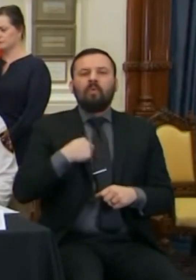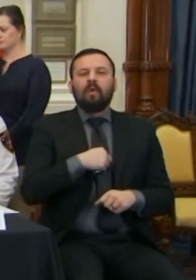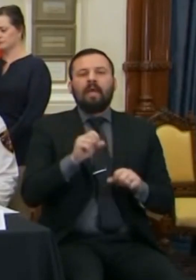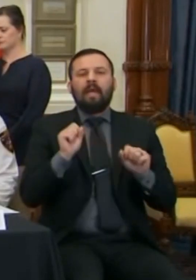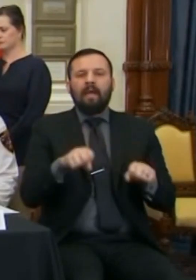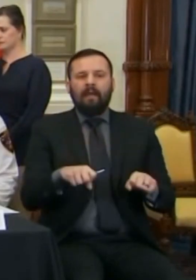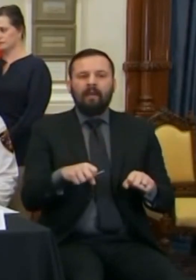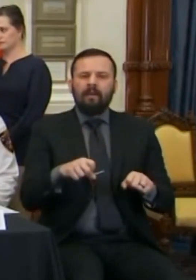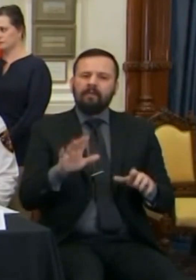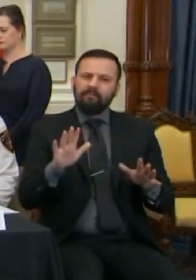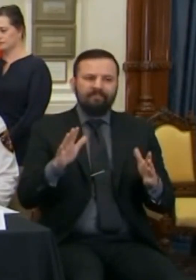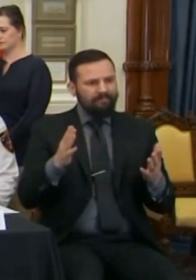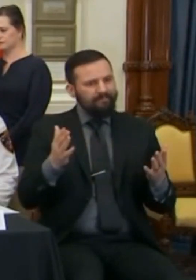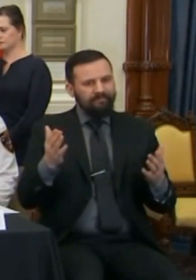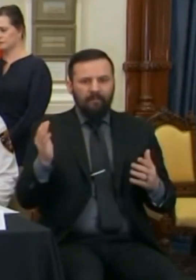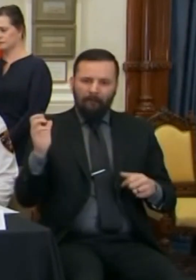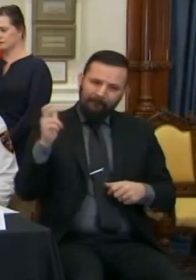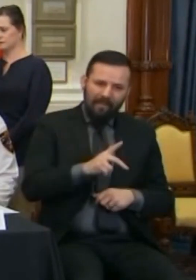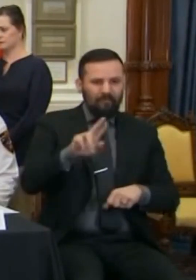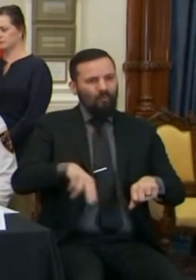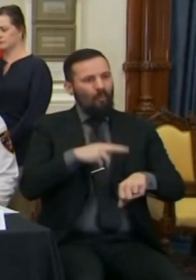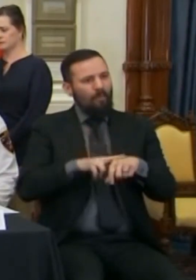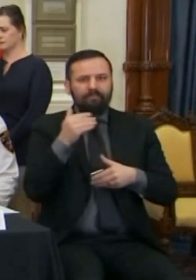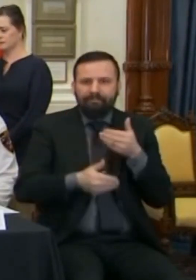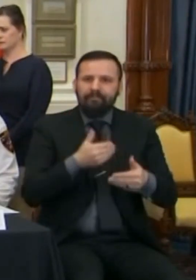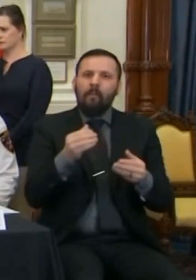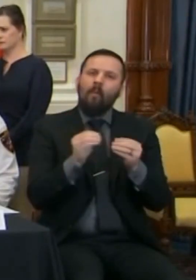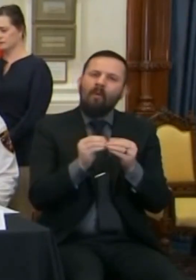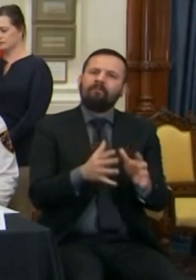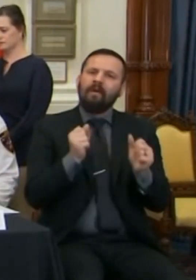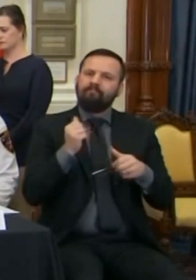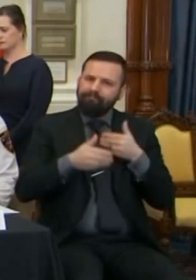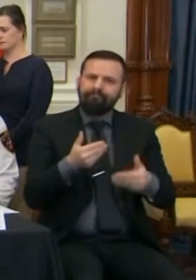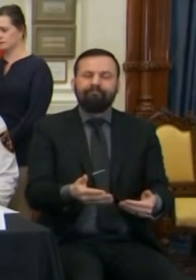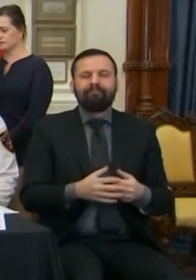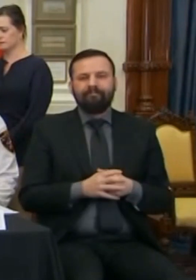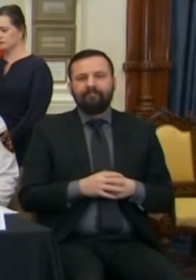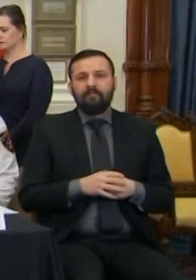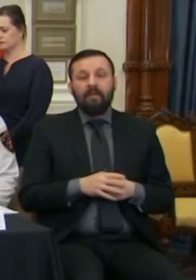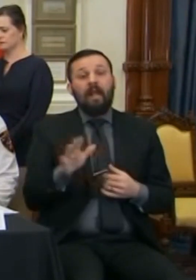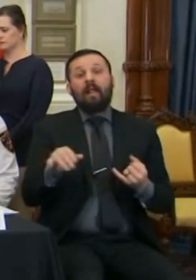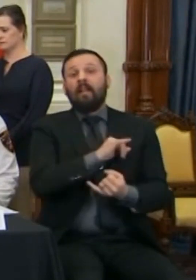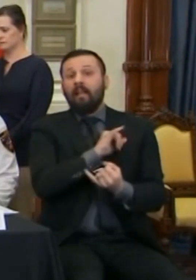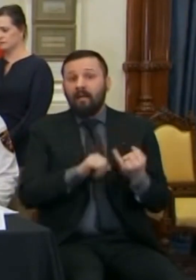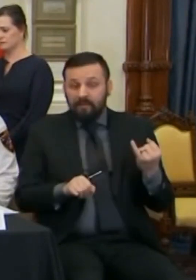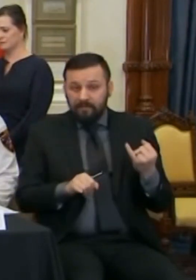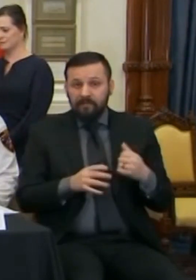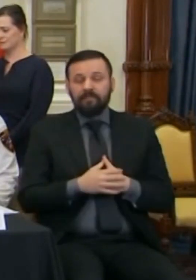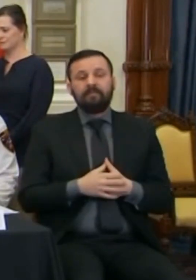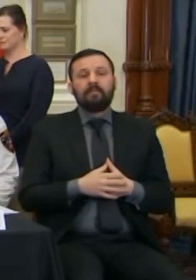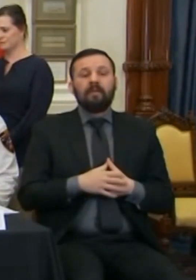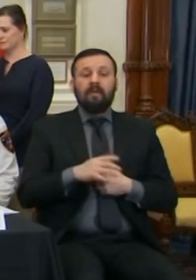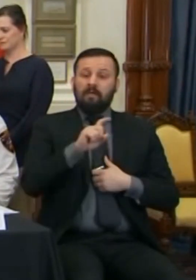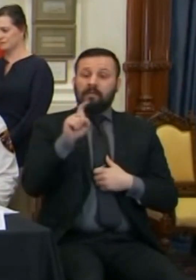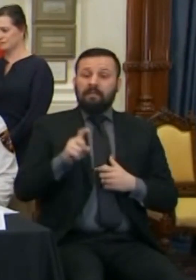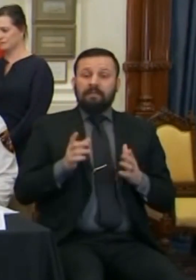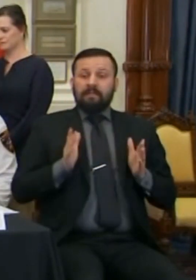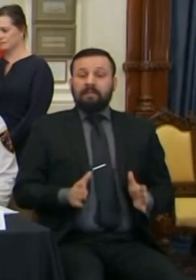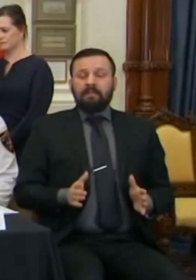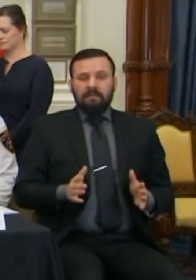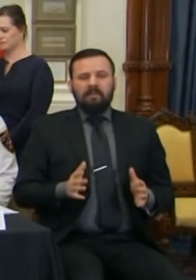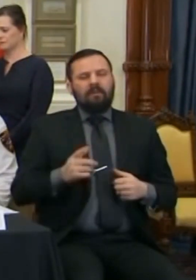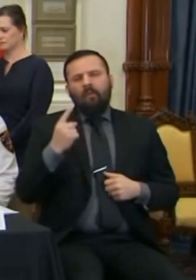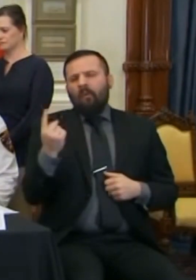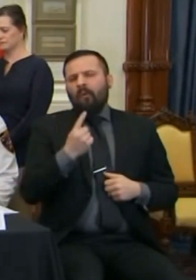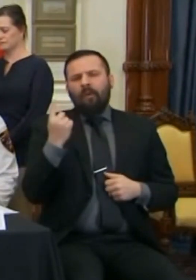back to business as usual more quickly lastly Tech students have always United